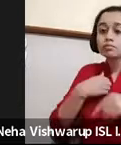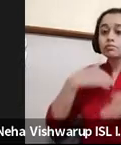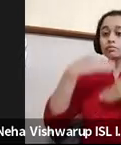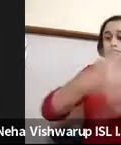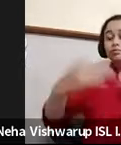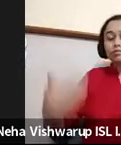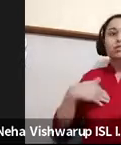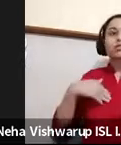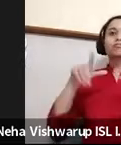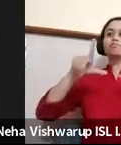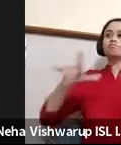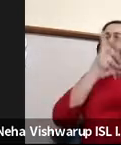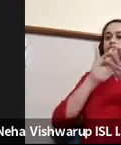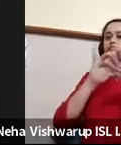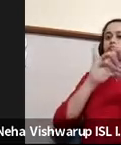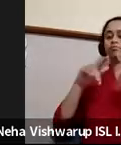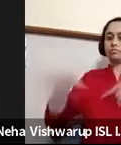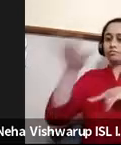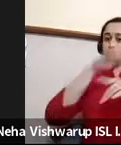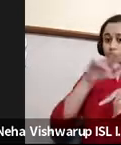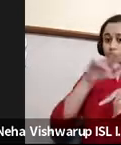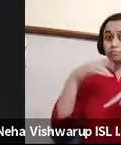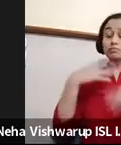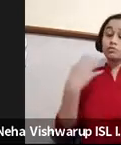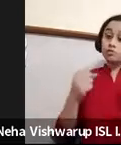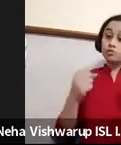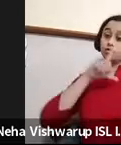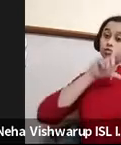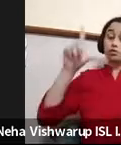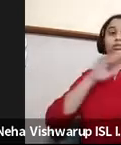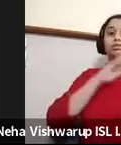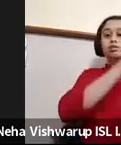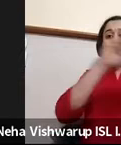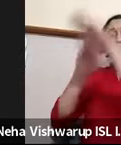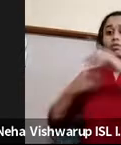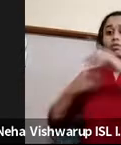we decided early on that we wanted the exhibition experience to flow along a linear narrative